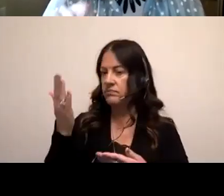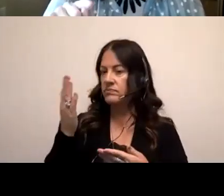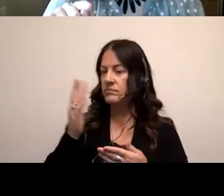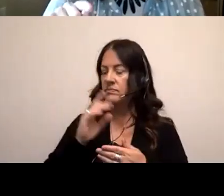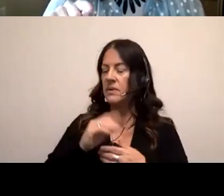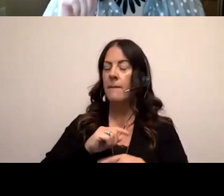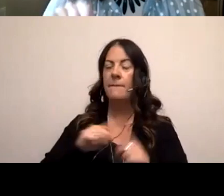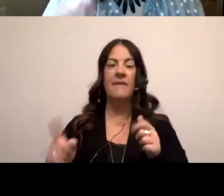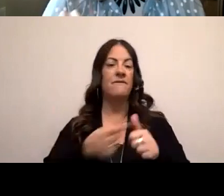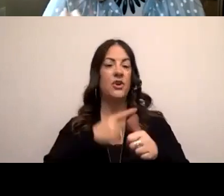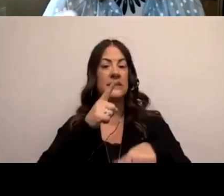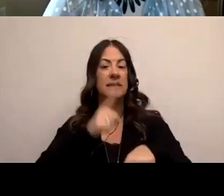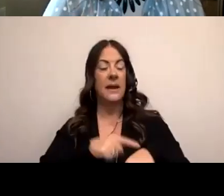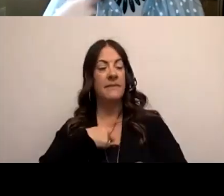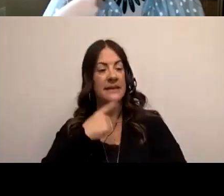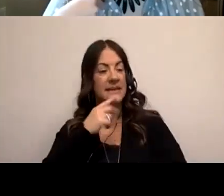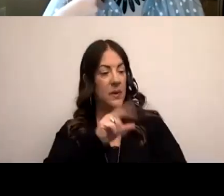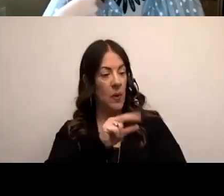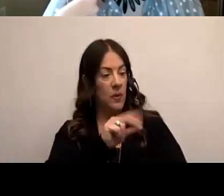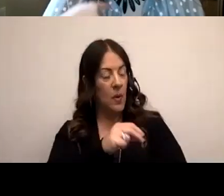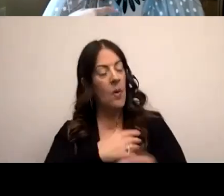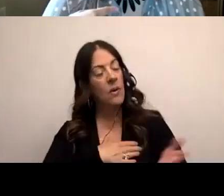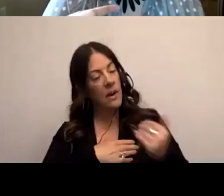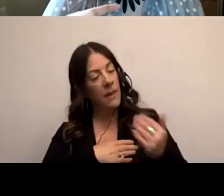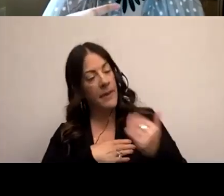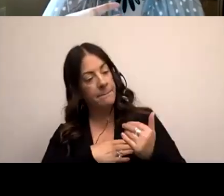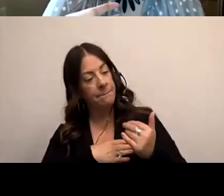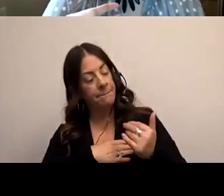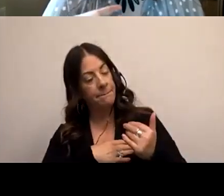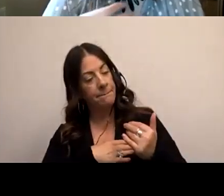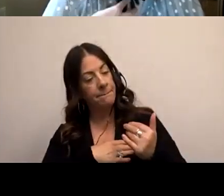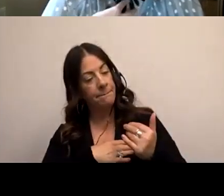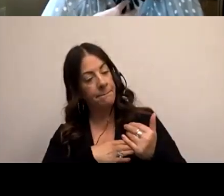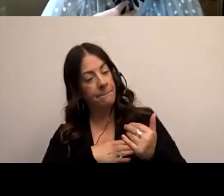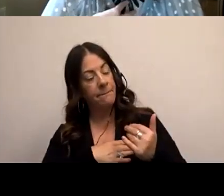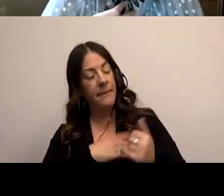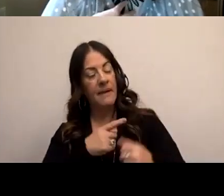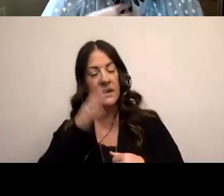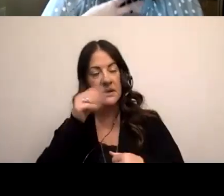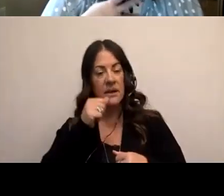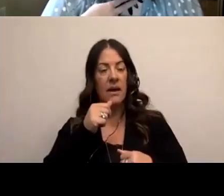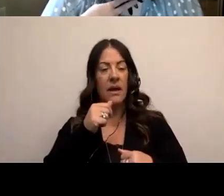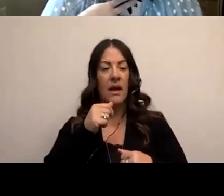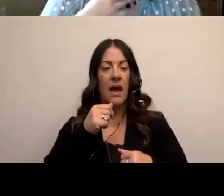TIME I TELL HIM NO, NO COME BACK THIS WAY. I THINK HE'S BEING DISRESPECTFUL. HE SHOULD